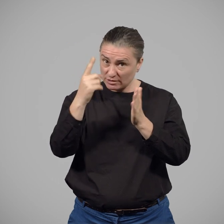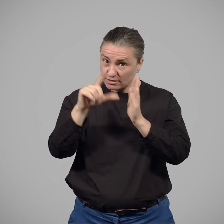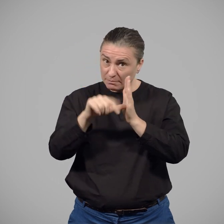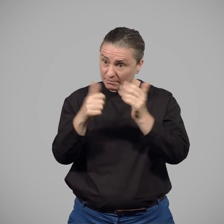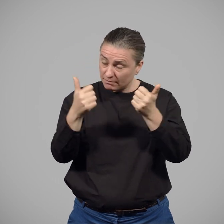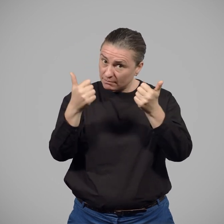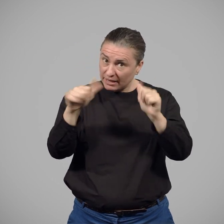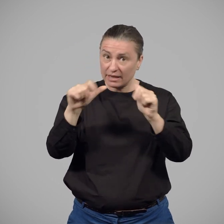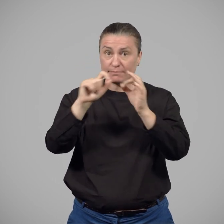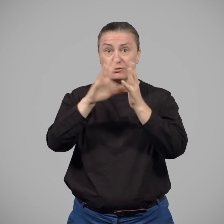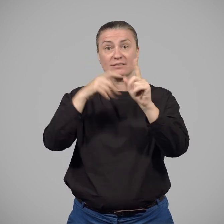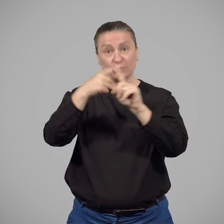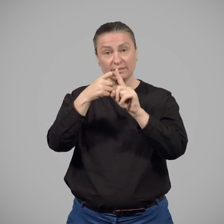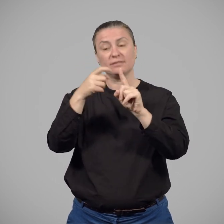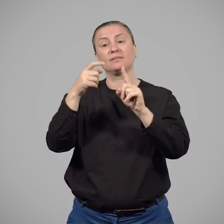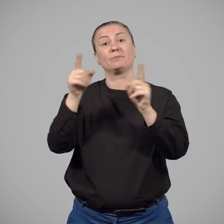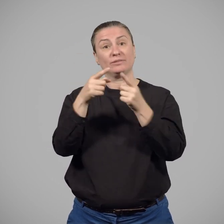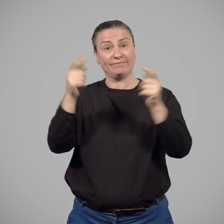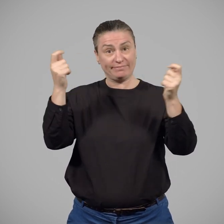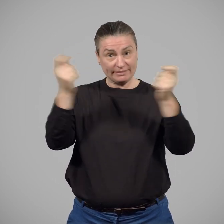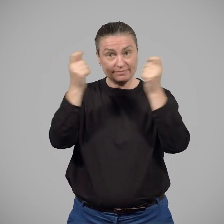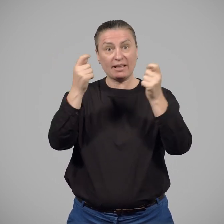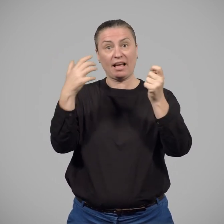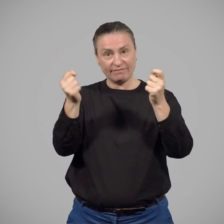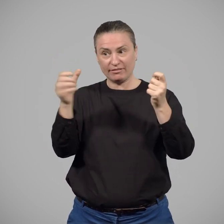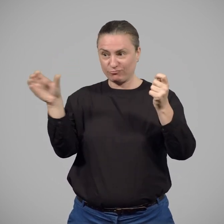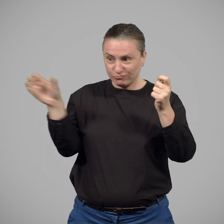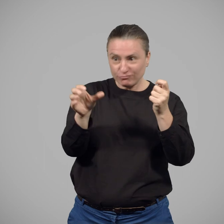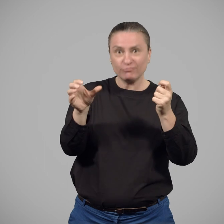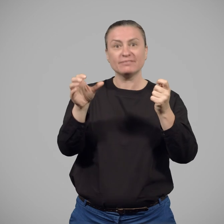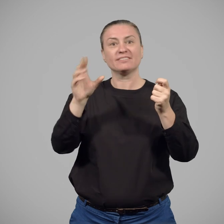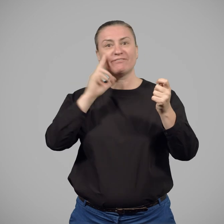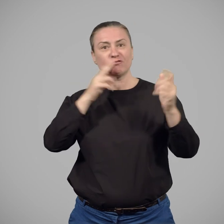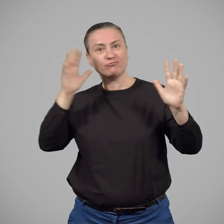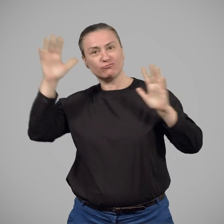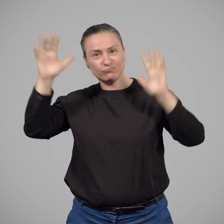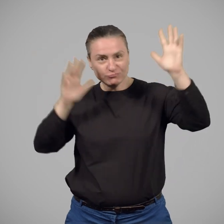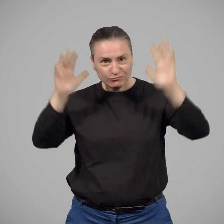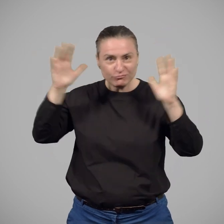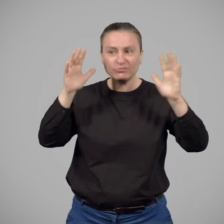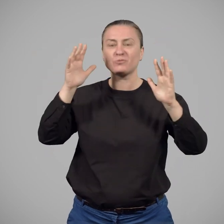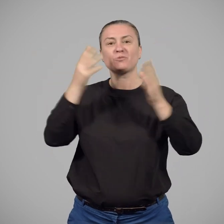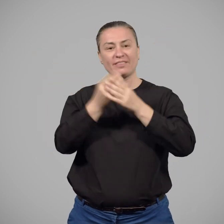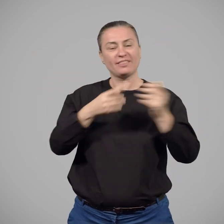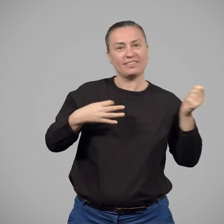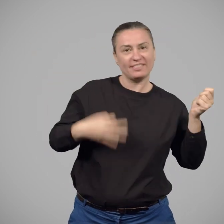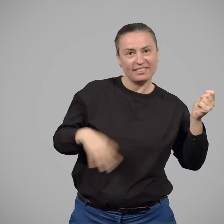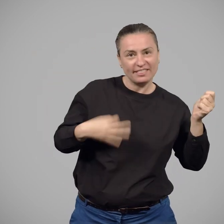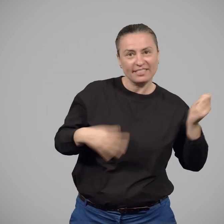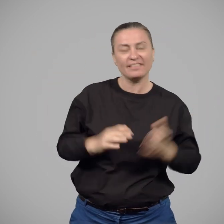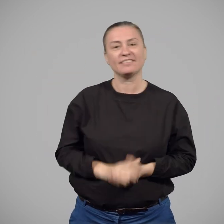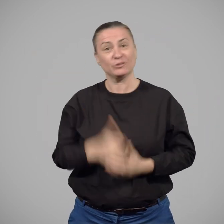Having Deaf talent at the event is a first for the Brunswick Music Festival.